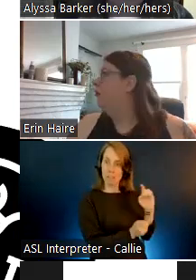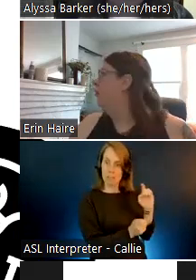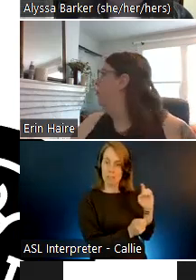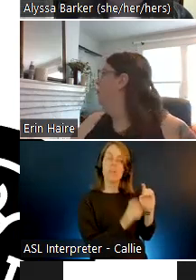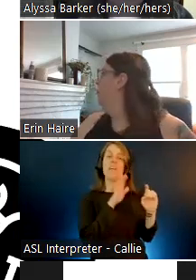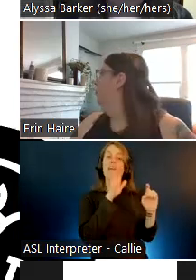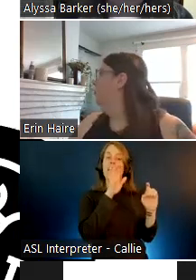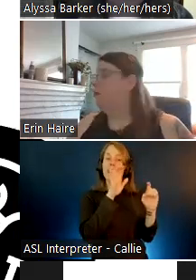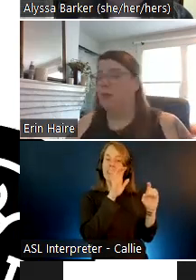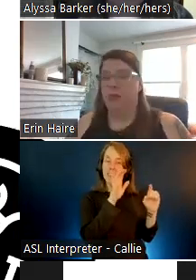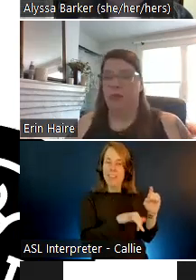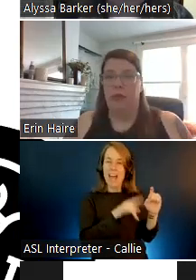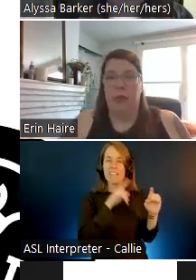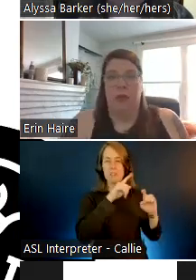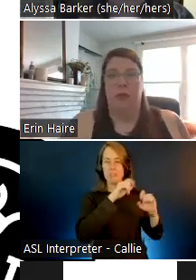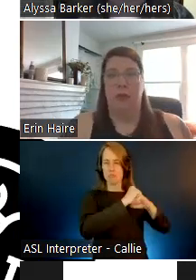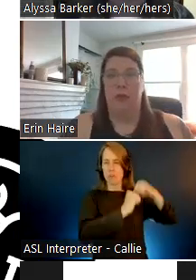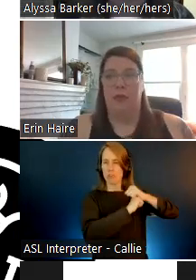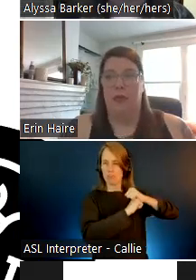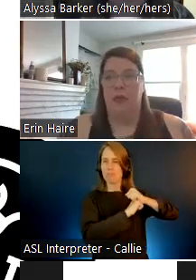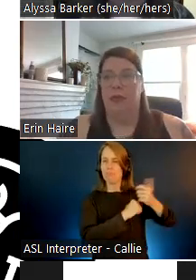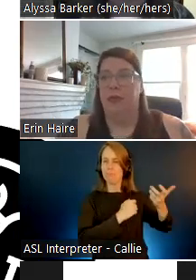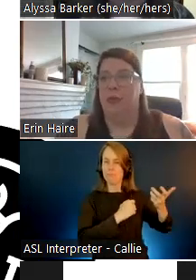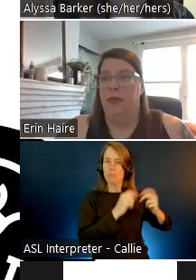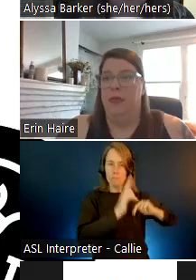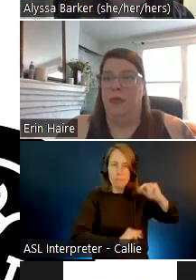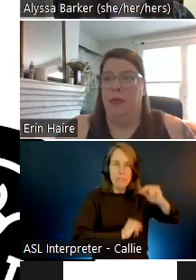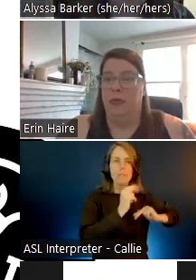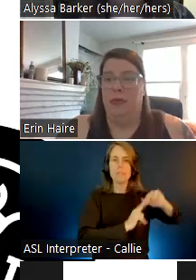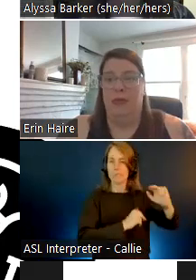and it's made to allow the person with a disability to fully enjoy their housing